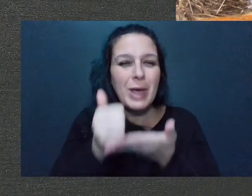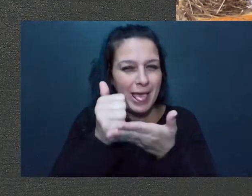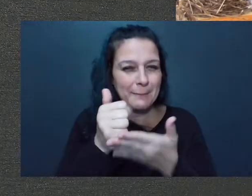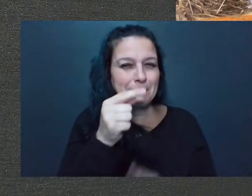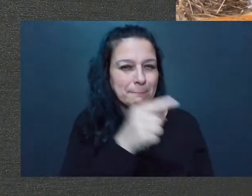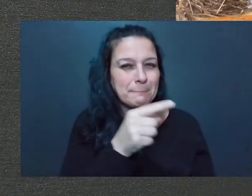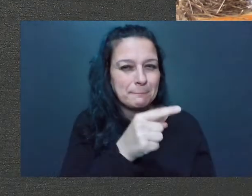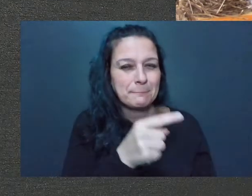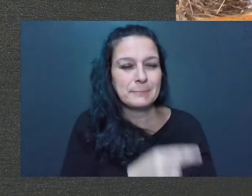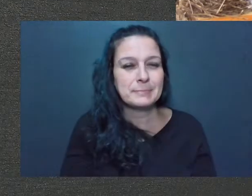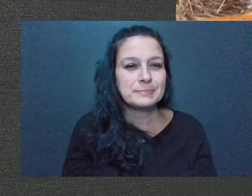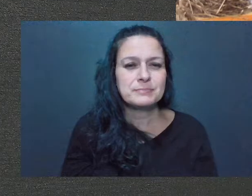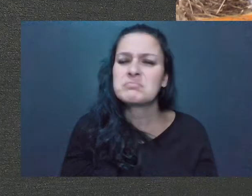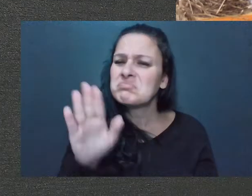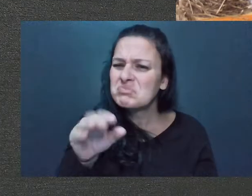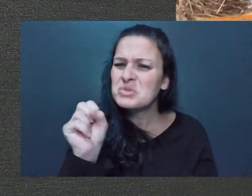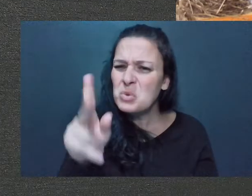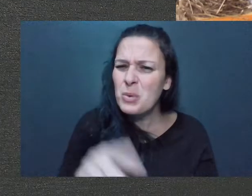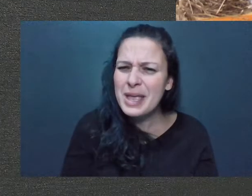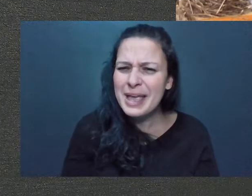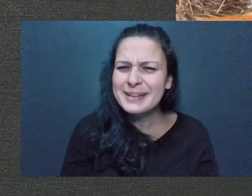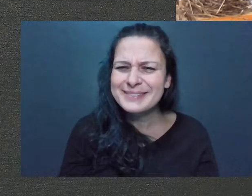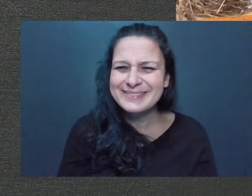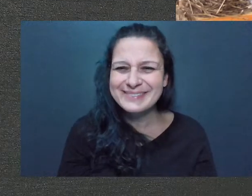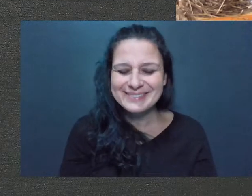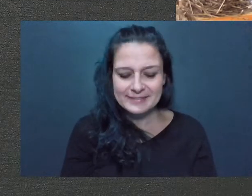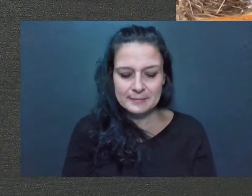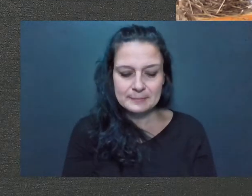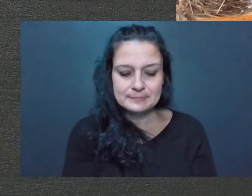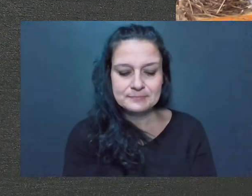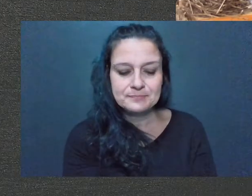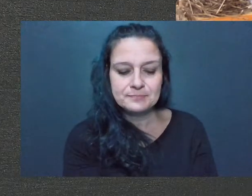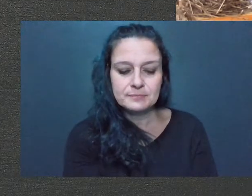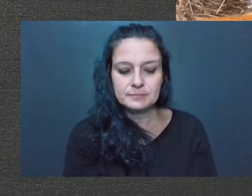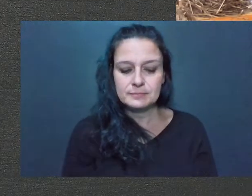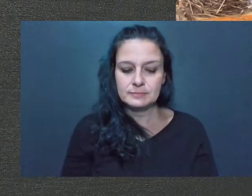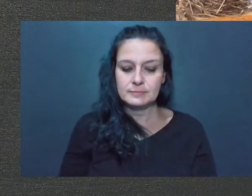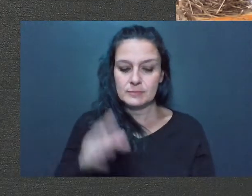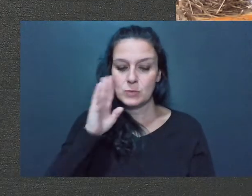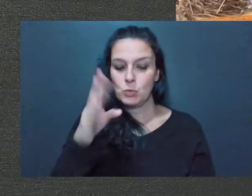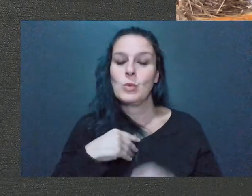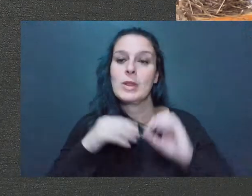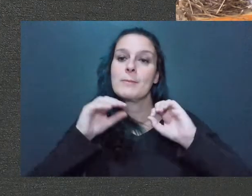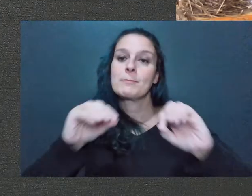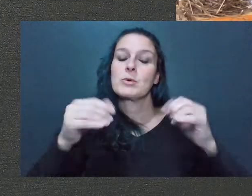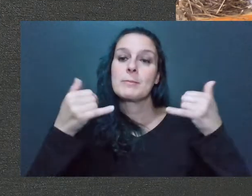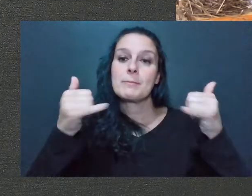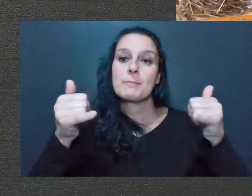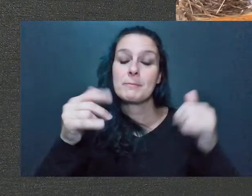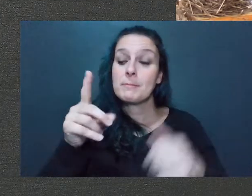get this part done and that's okay. But I'm going to put the Play-Doh, isn't his silly?